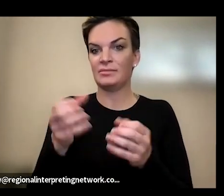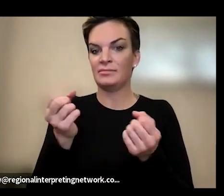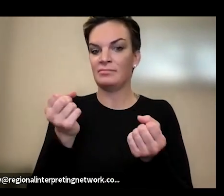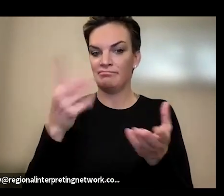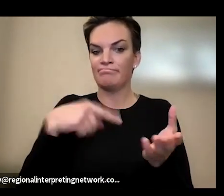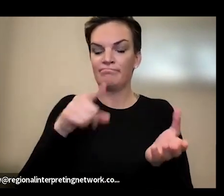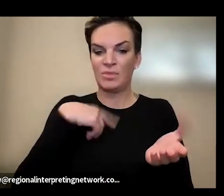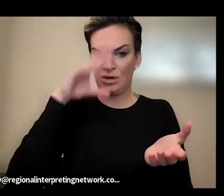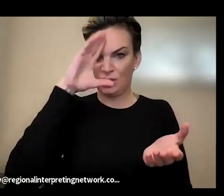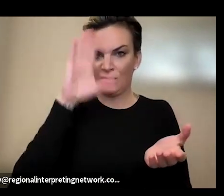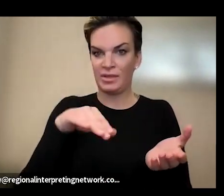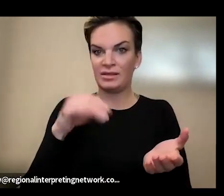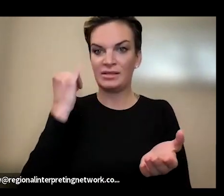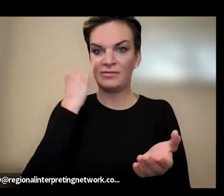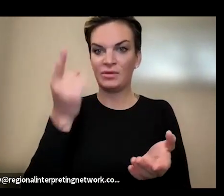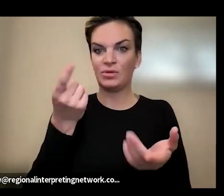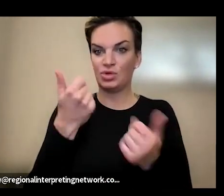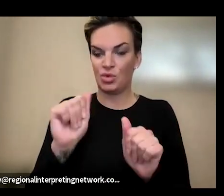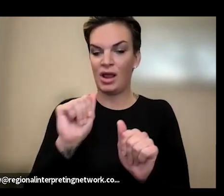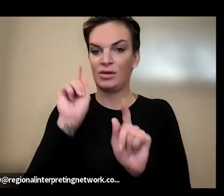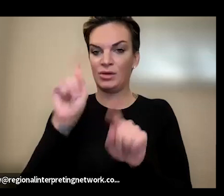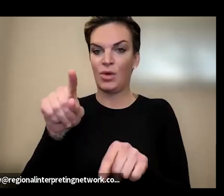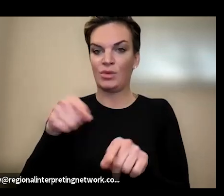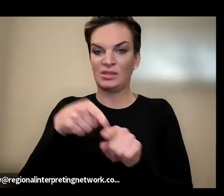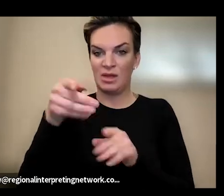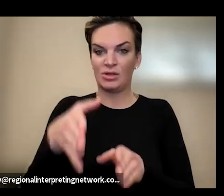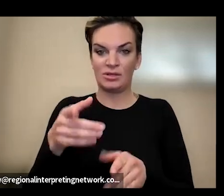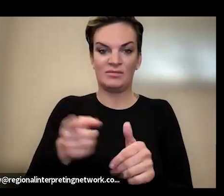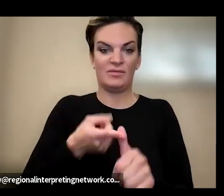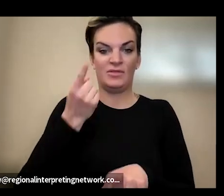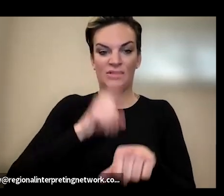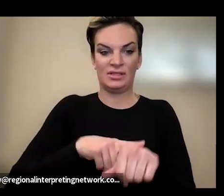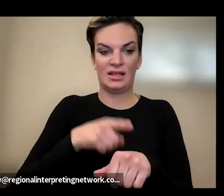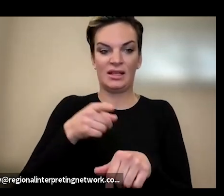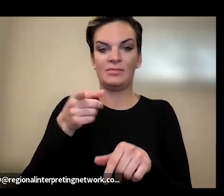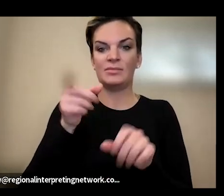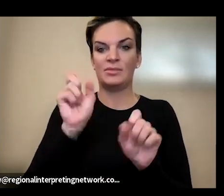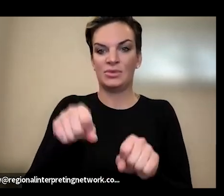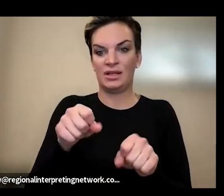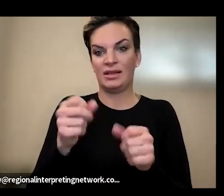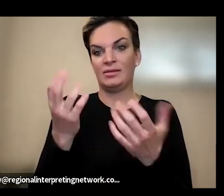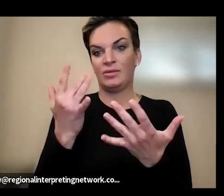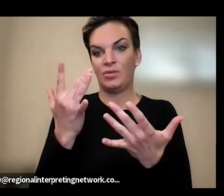this, if you are trying to see a specialist for the first time, you can have a waiting period of up to